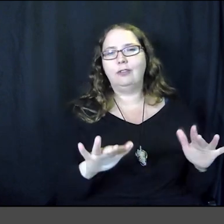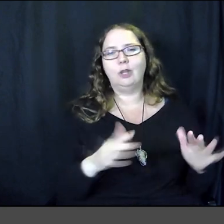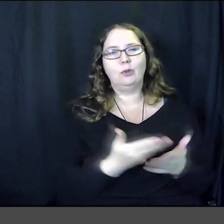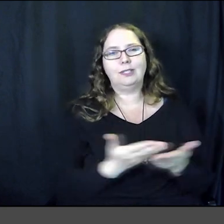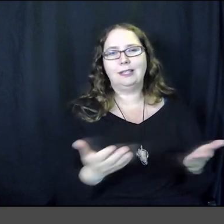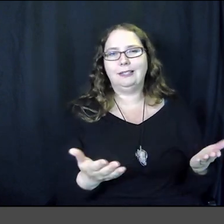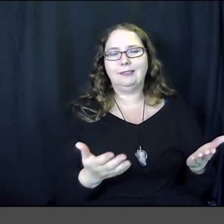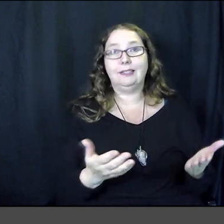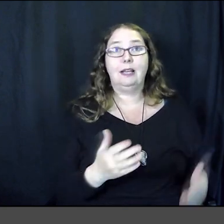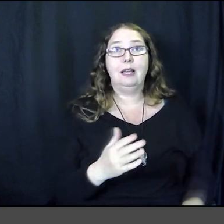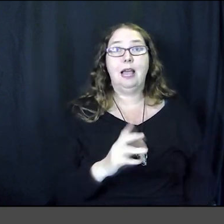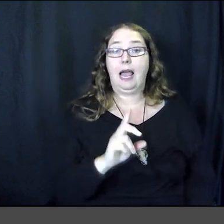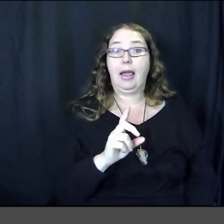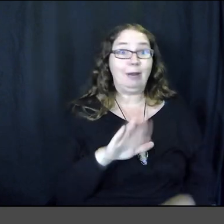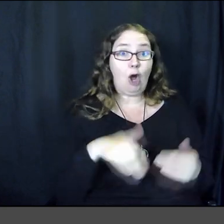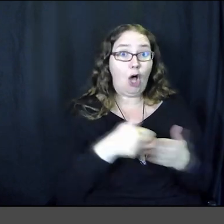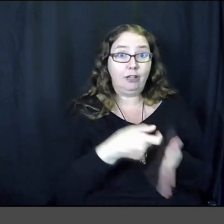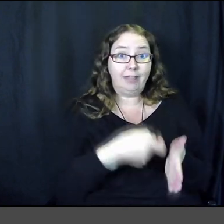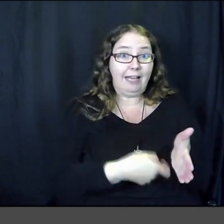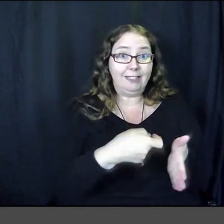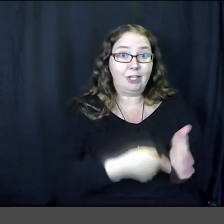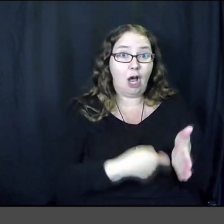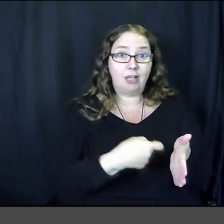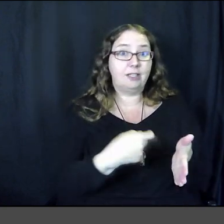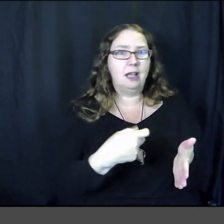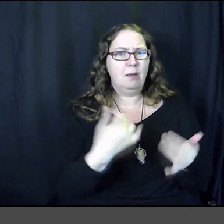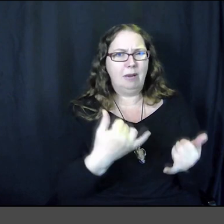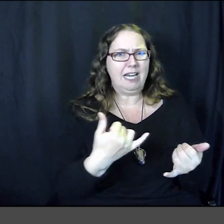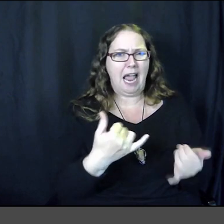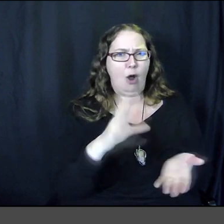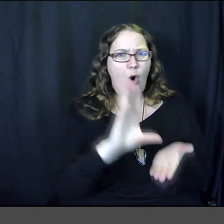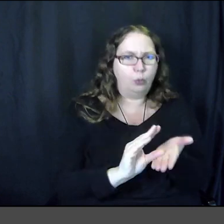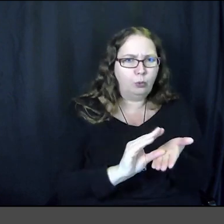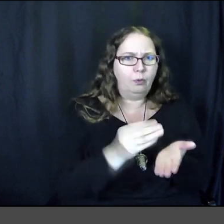WHEN YOU'RE PULLING THAT MONEY AWAY, THEN YOU'RE YOU'RE FORCING THE UNIVERSITY